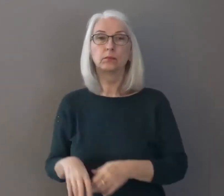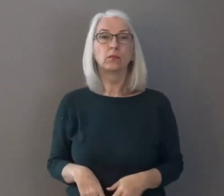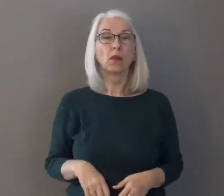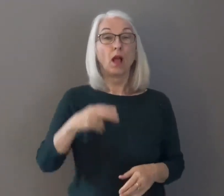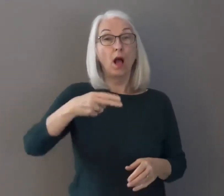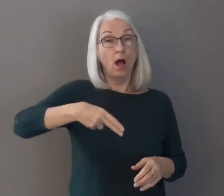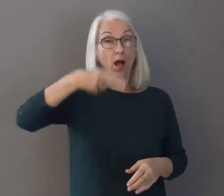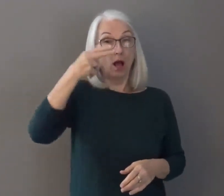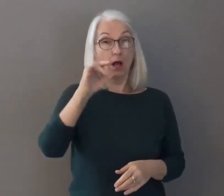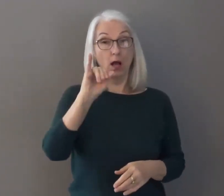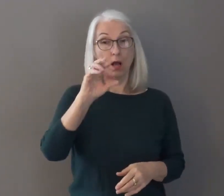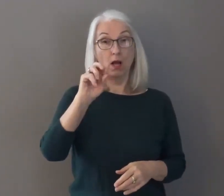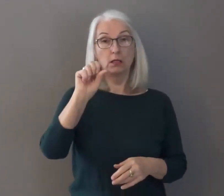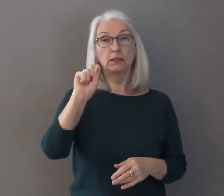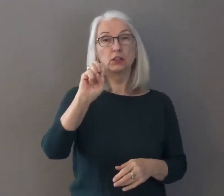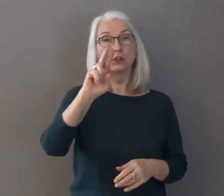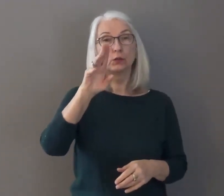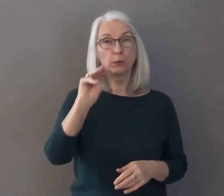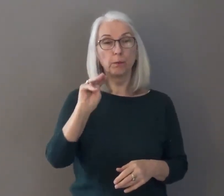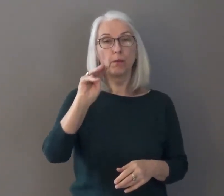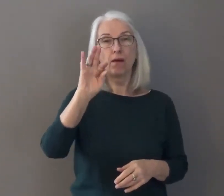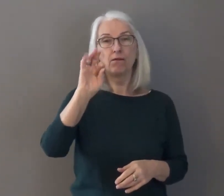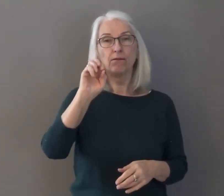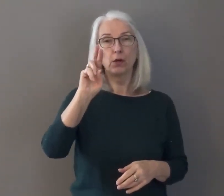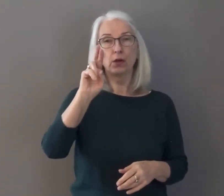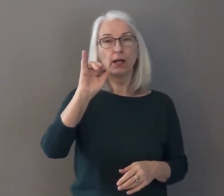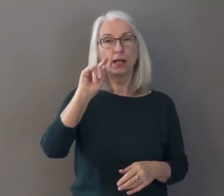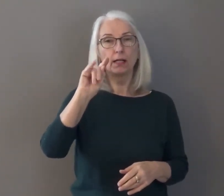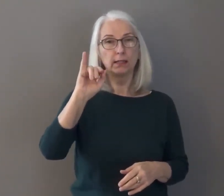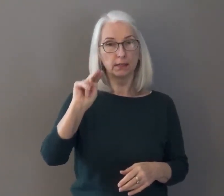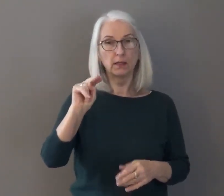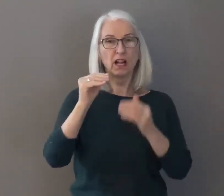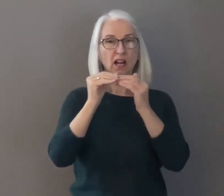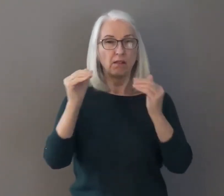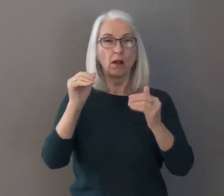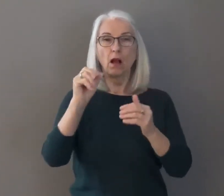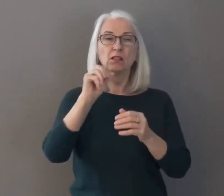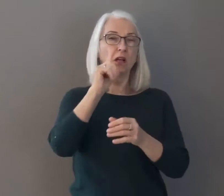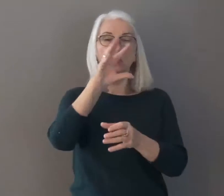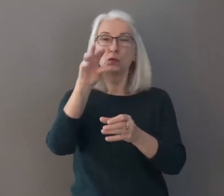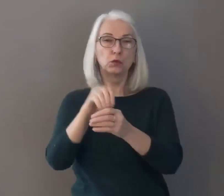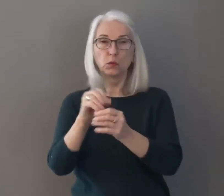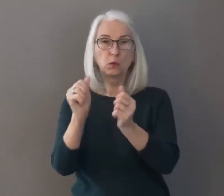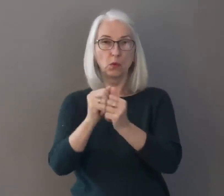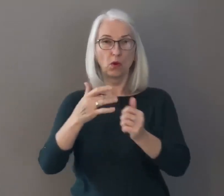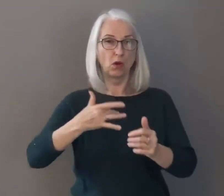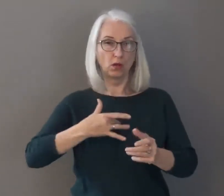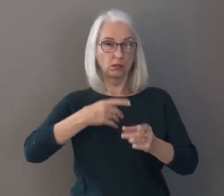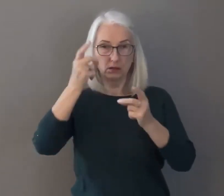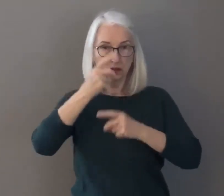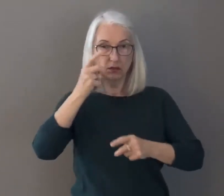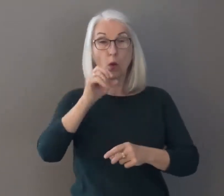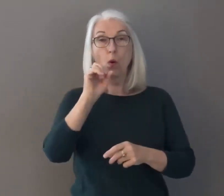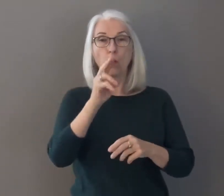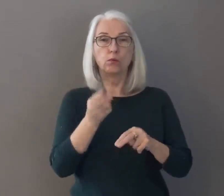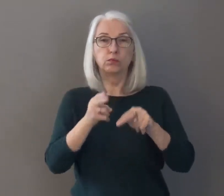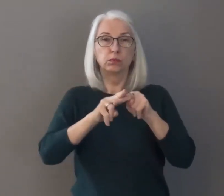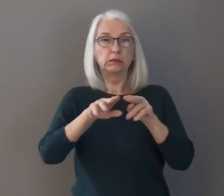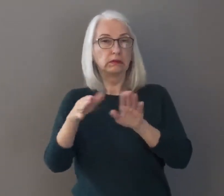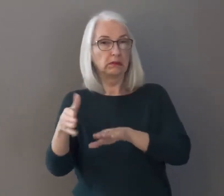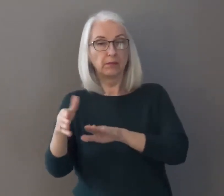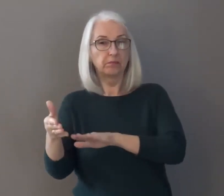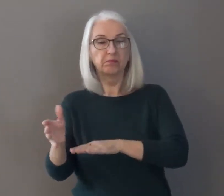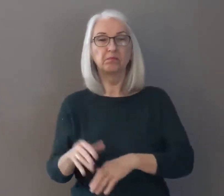High iron serum ferritin levels are not associated with cardiovascular disease or increased mortality.